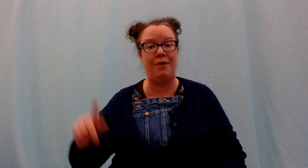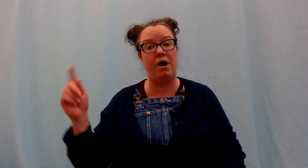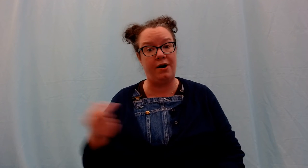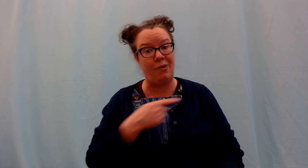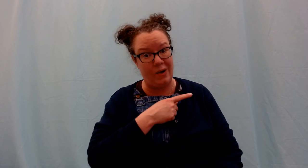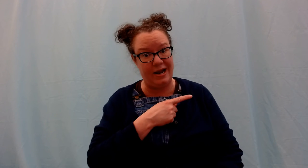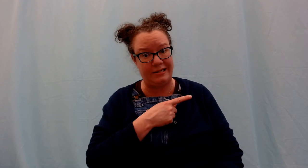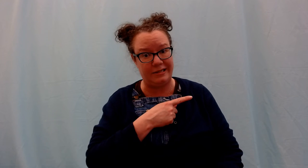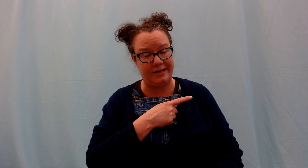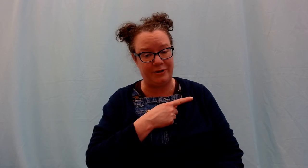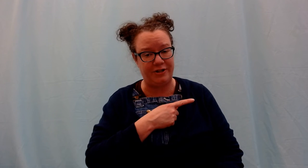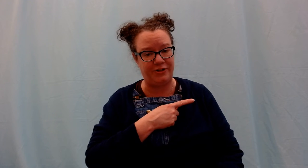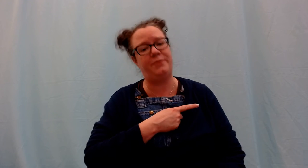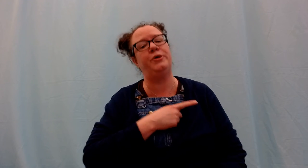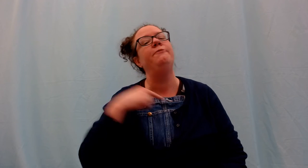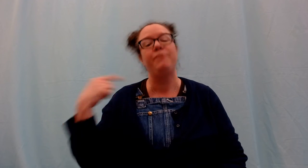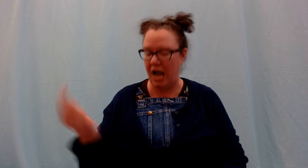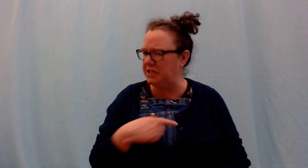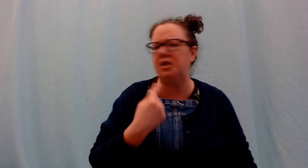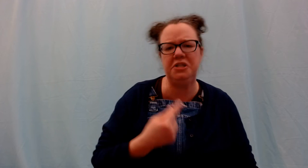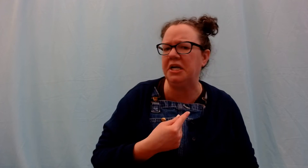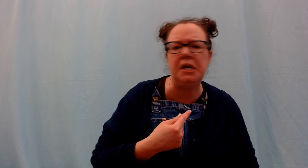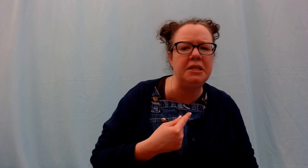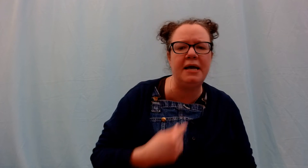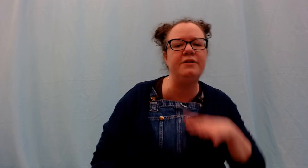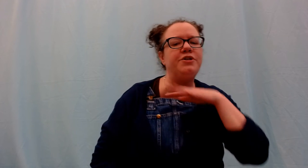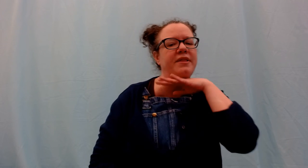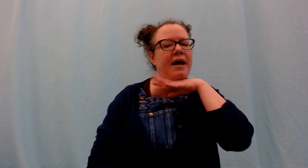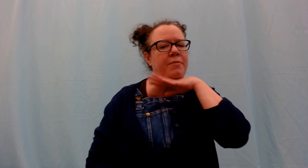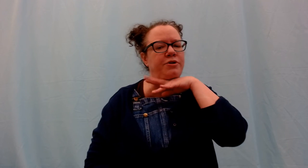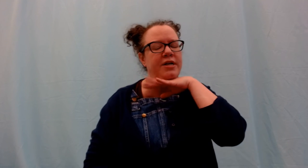and we're on our way to the diaper changing table I'd start singing it then and doing that motion.